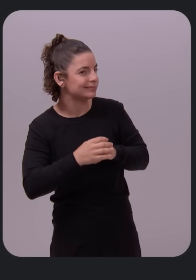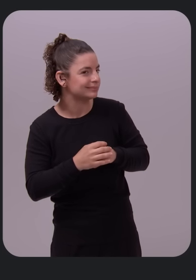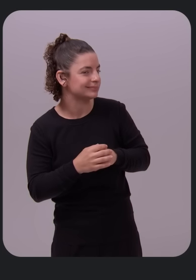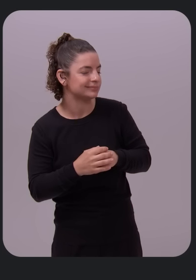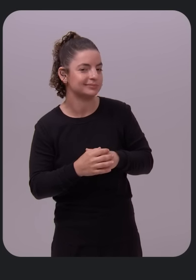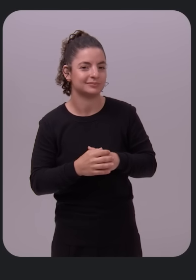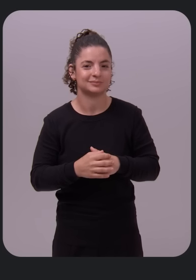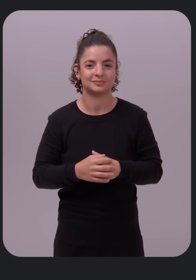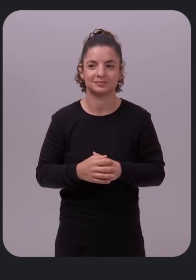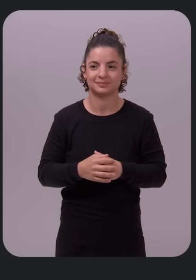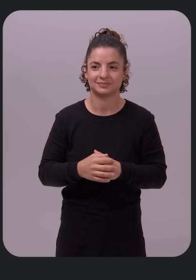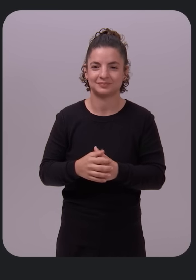[END PLAYBACK]